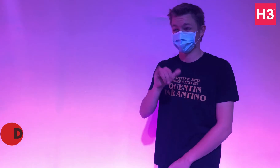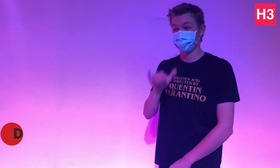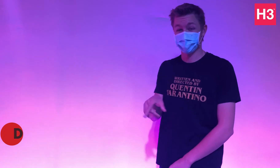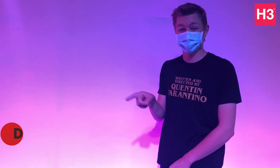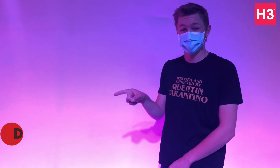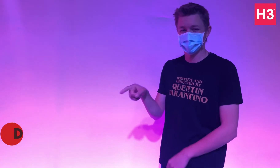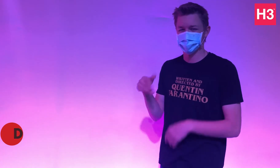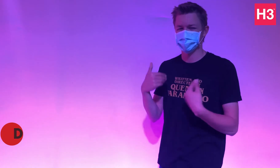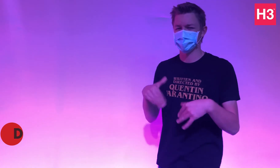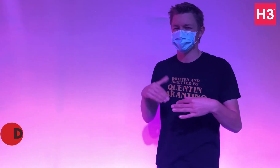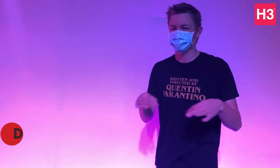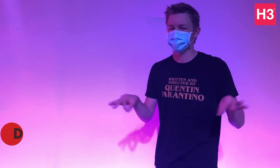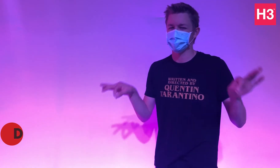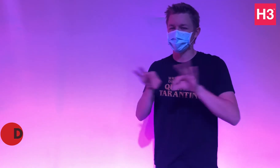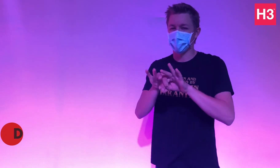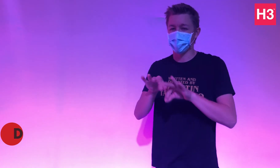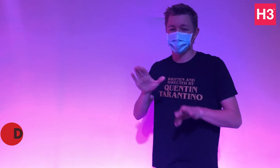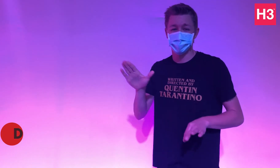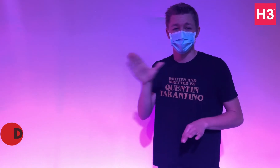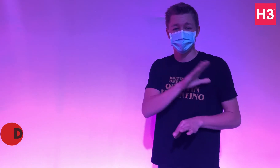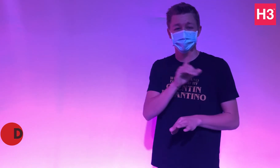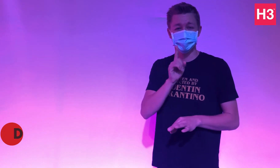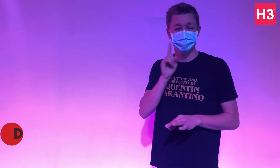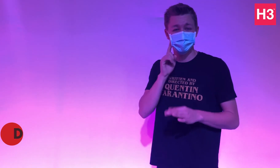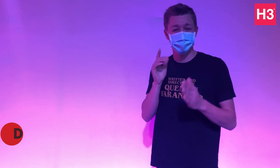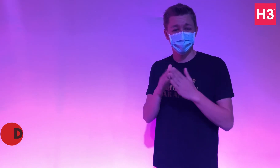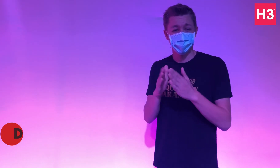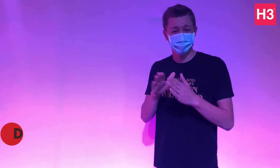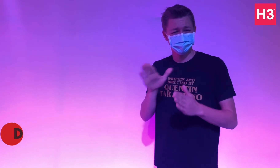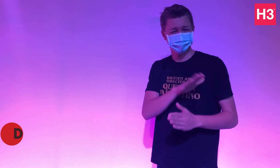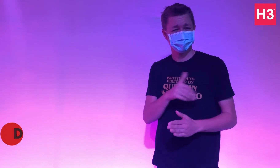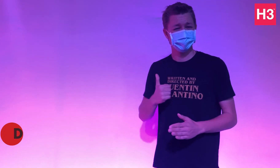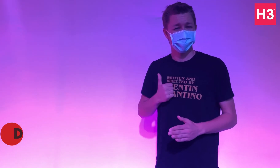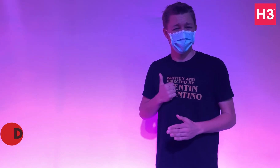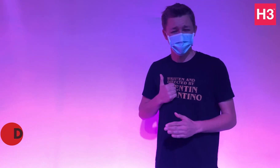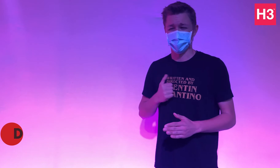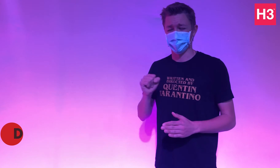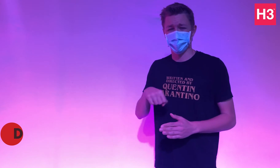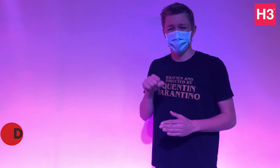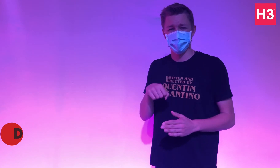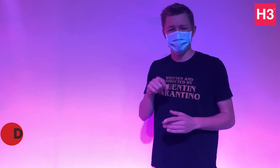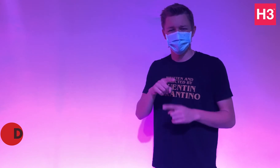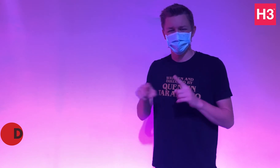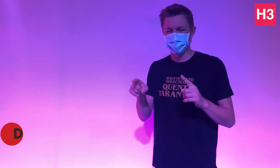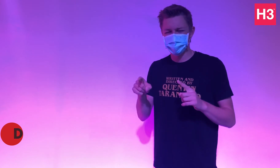It is important for Deaf Communities across Canada.